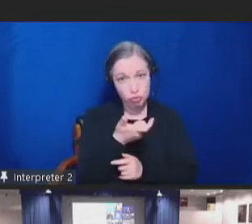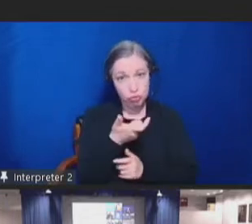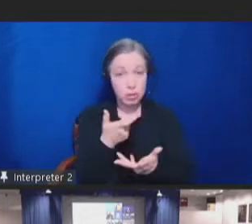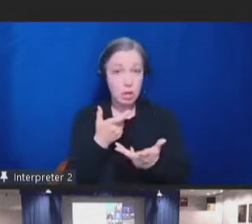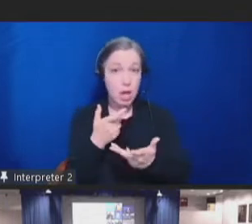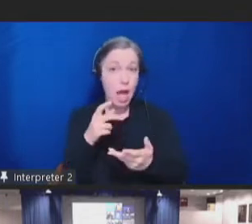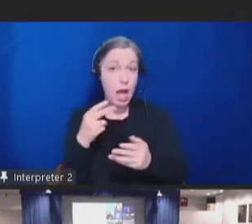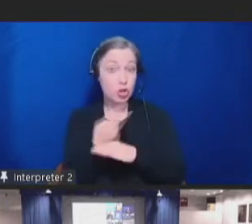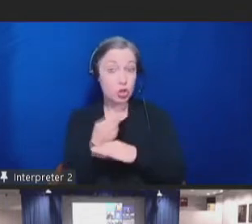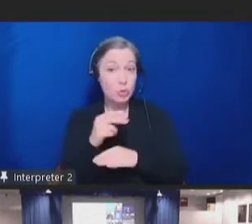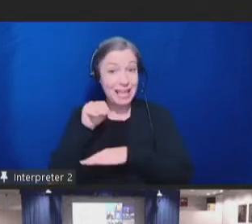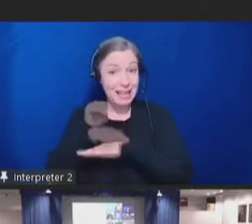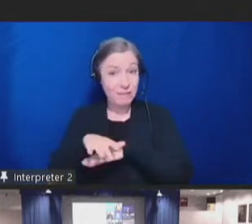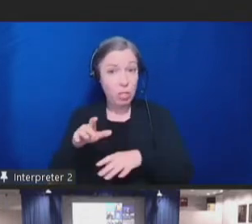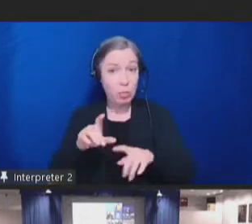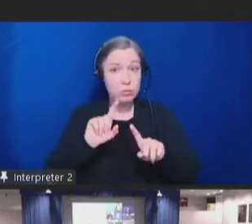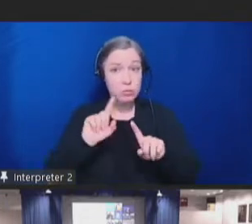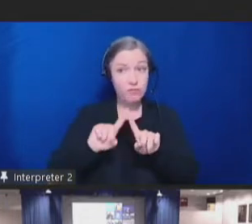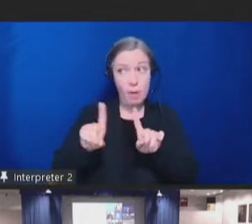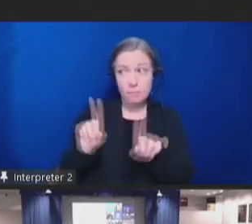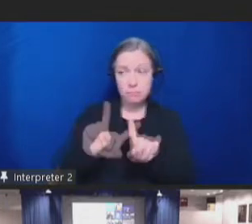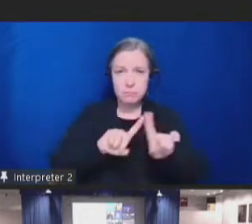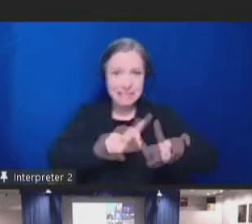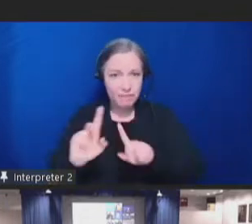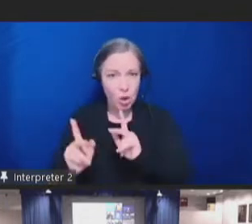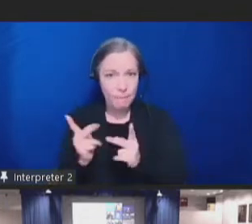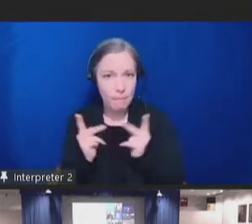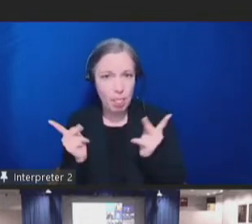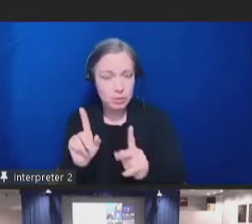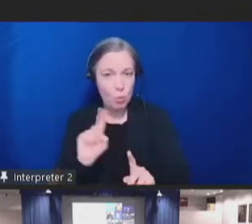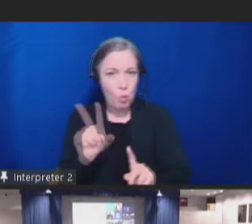from national and community organizational partners -- and I believe some of them are in